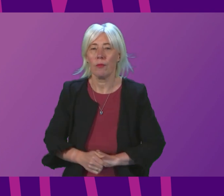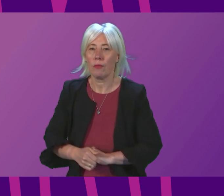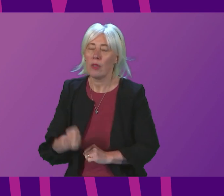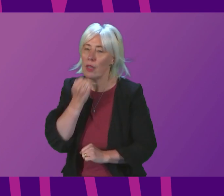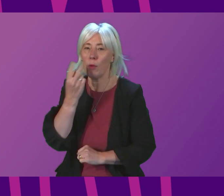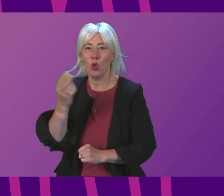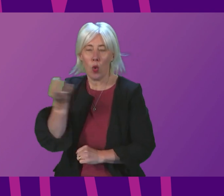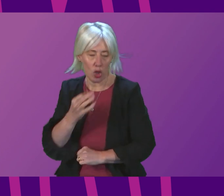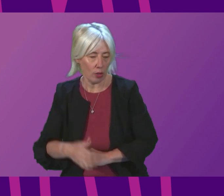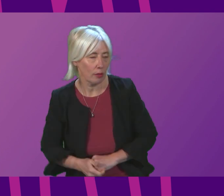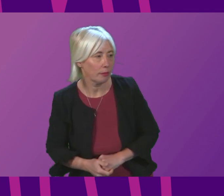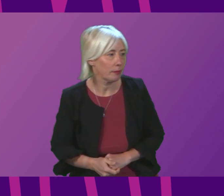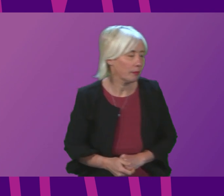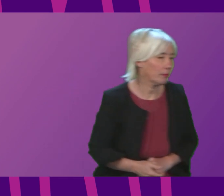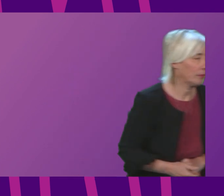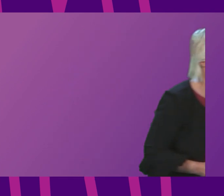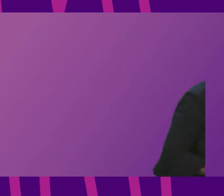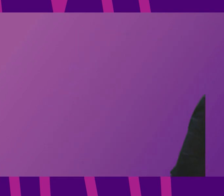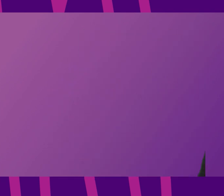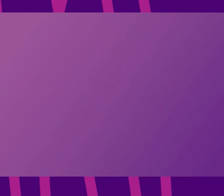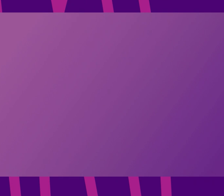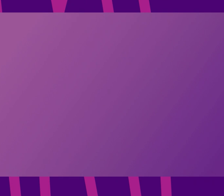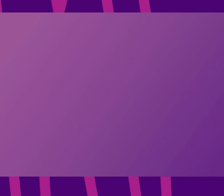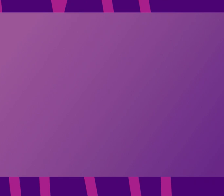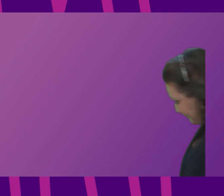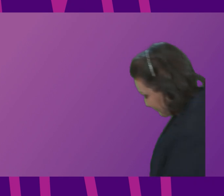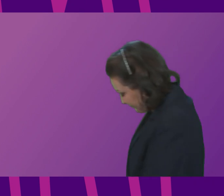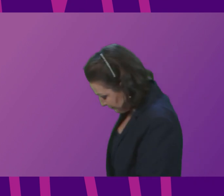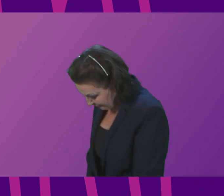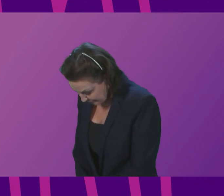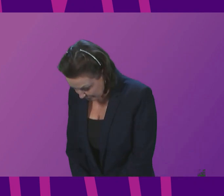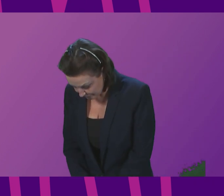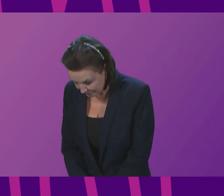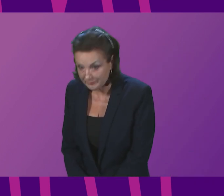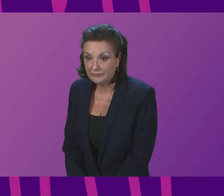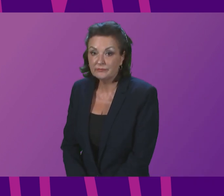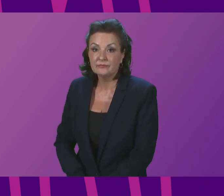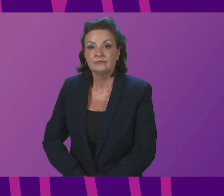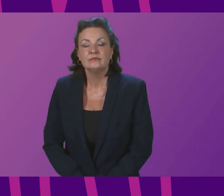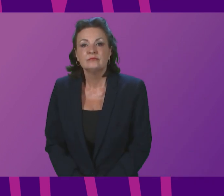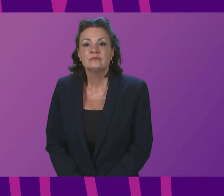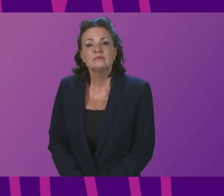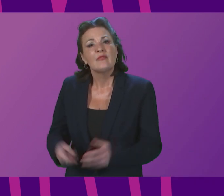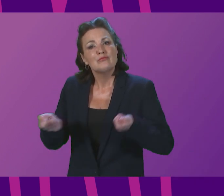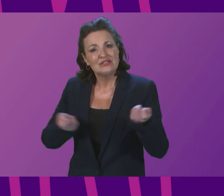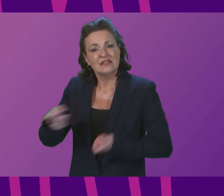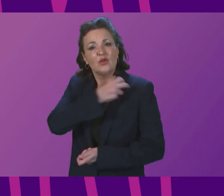As other members have done, I pay tribute to David Hill.